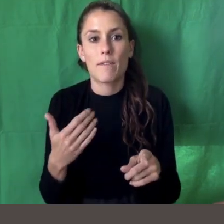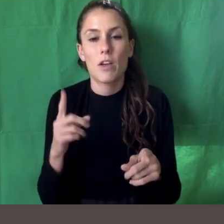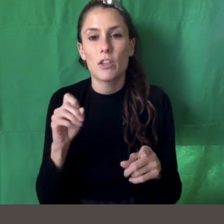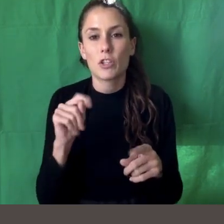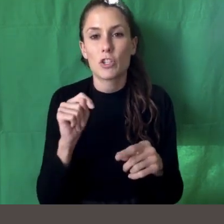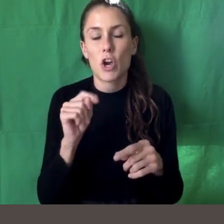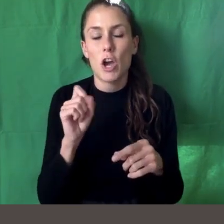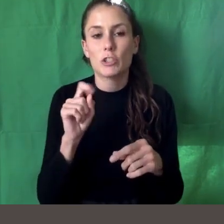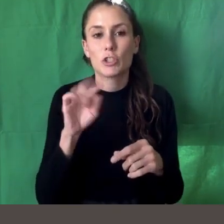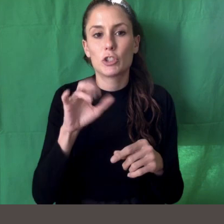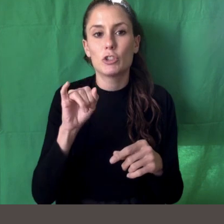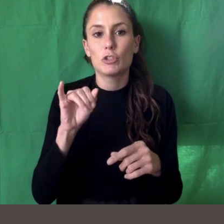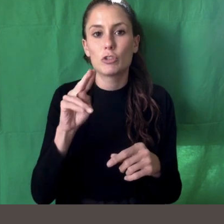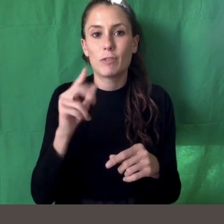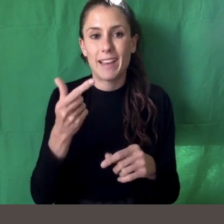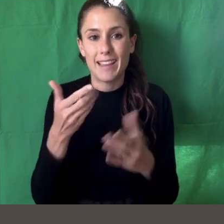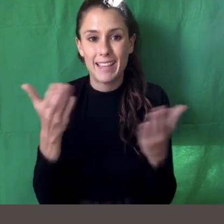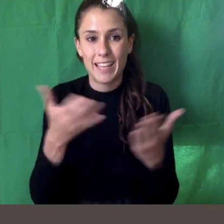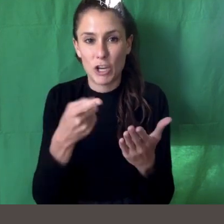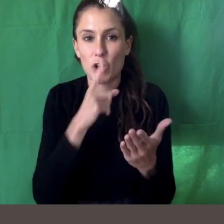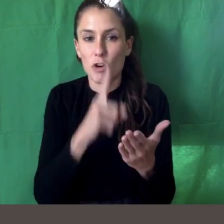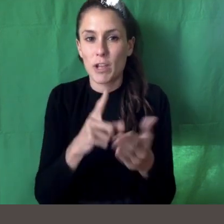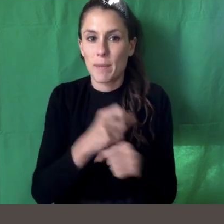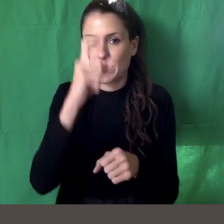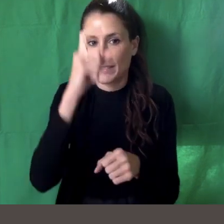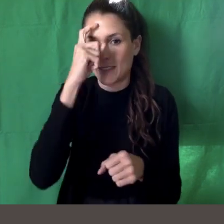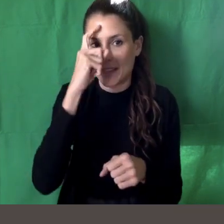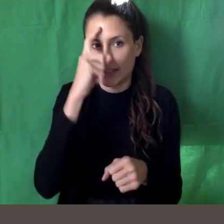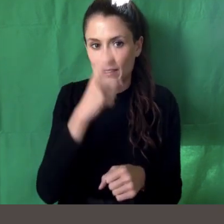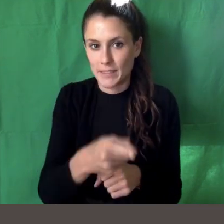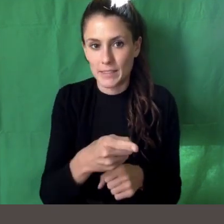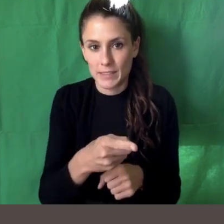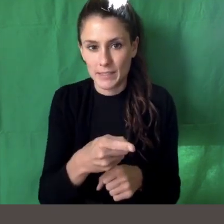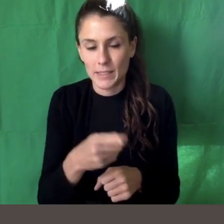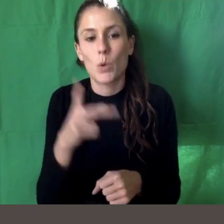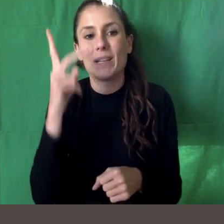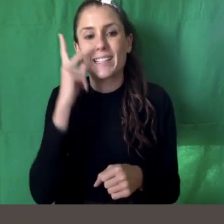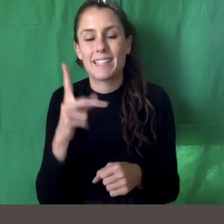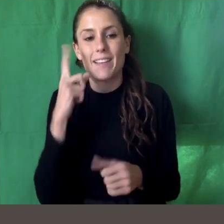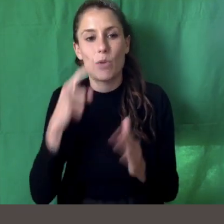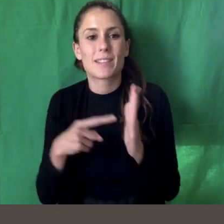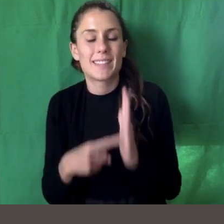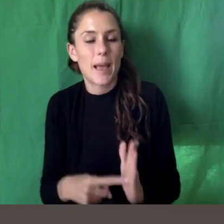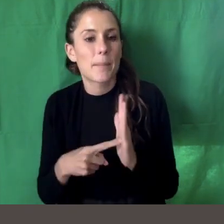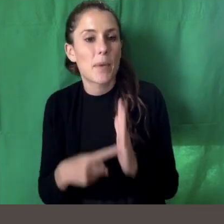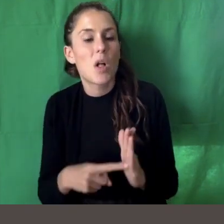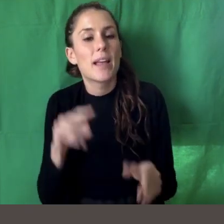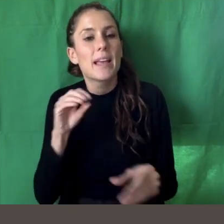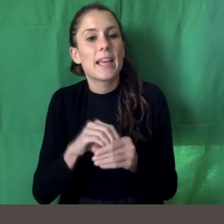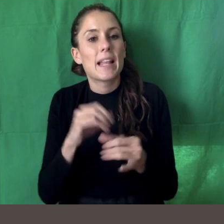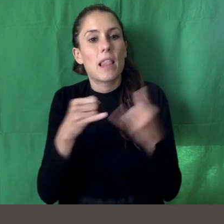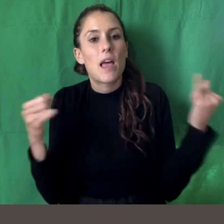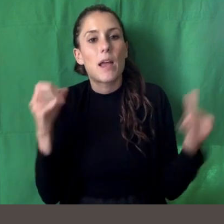string here makes a lot of sense and improve things a lot. You can see for example here the